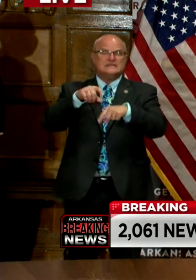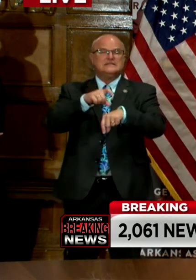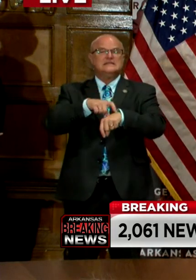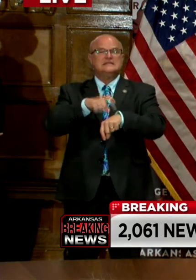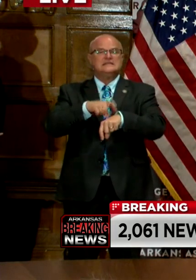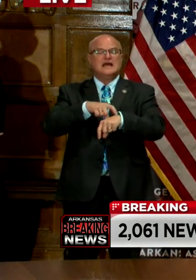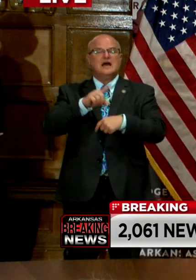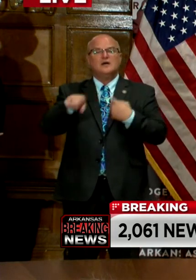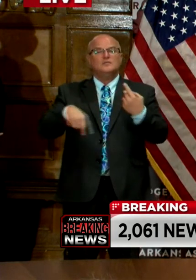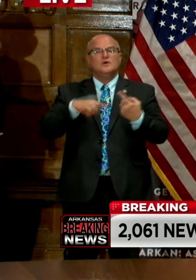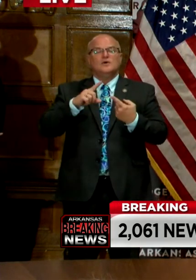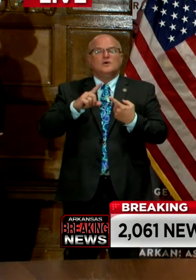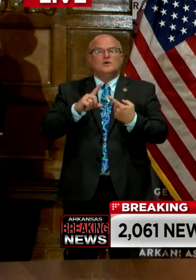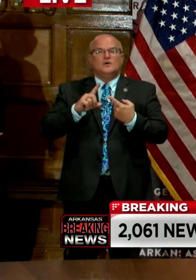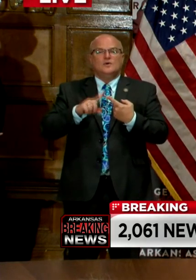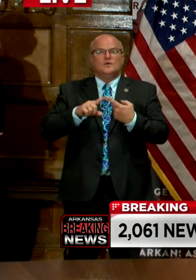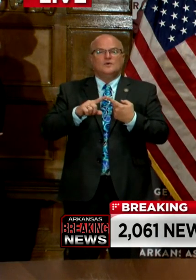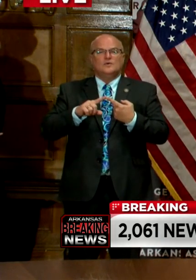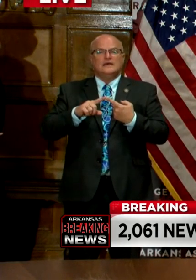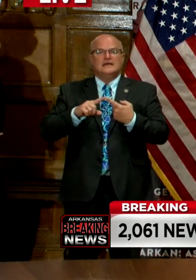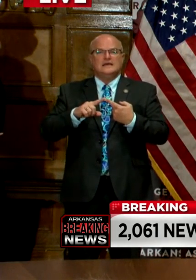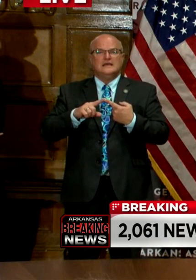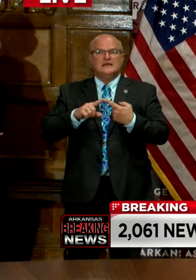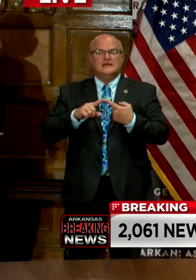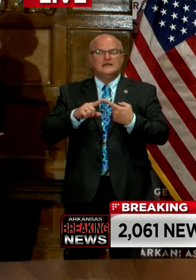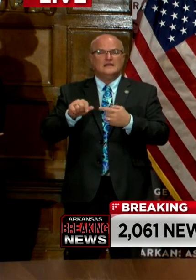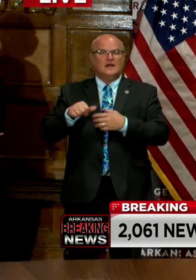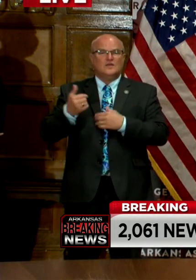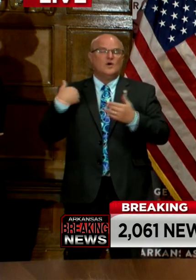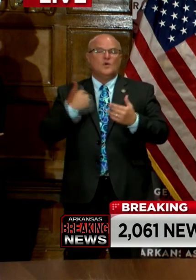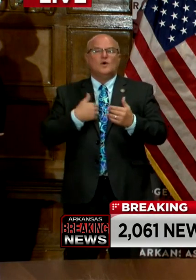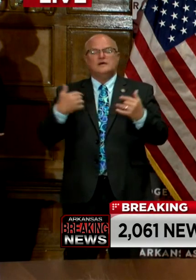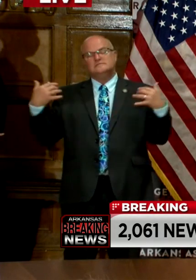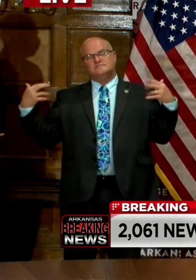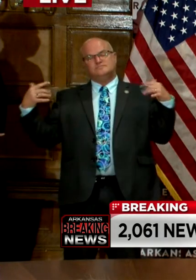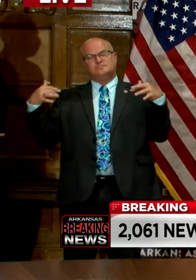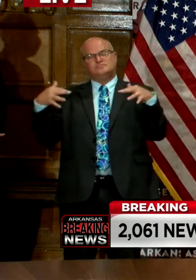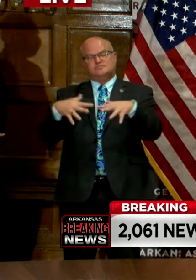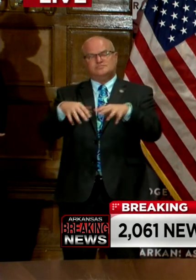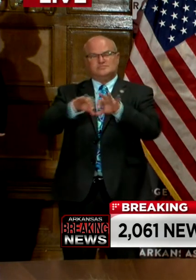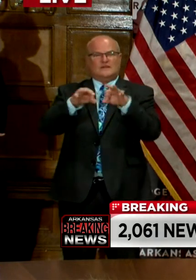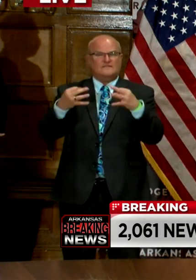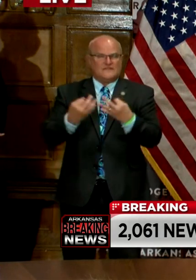WEARING MASKS, ON GOOD HAND HYGIENE AND ON MAINTAINING SOCIAL DISTANCING ESPECIALLY AT